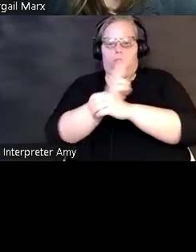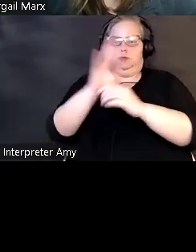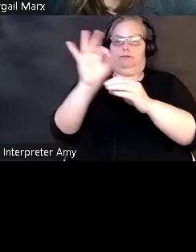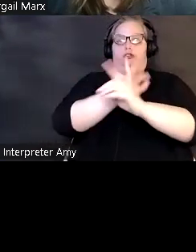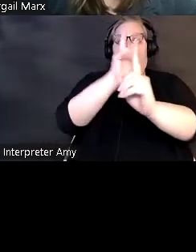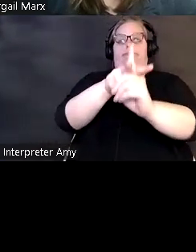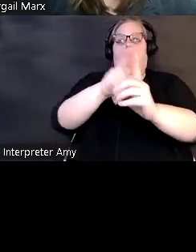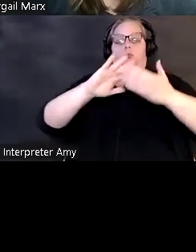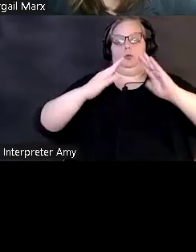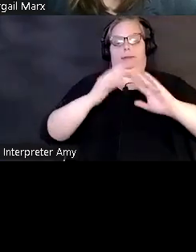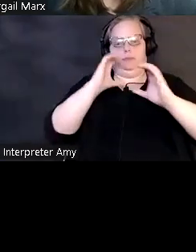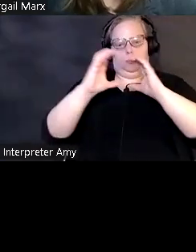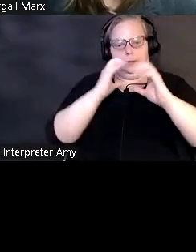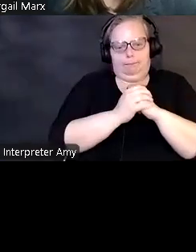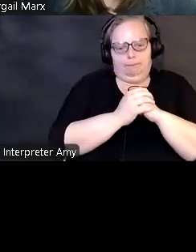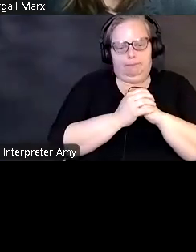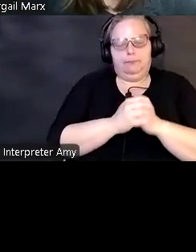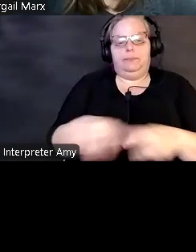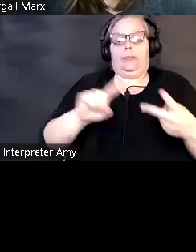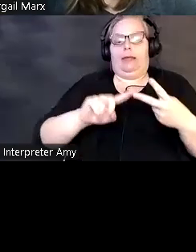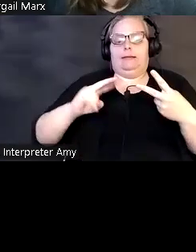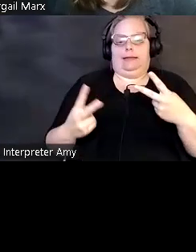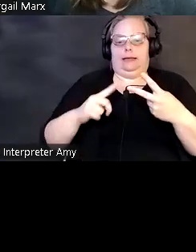The second competency is social. So just because you know some things